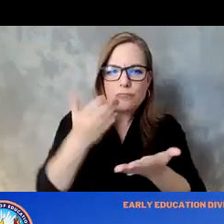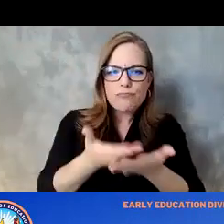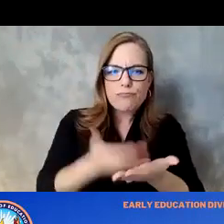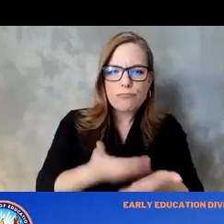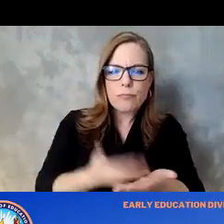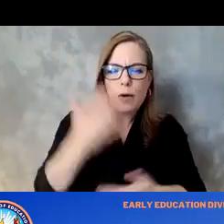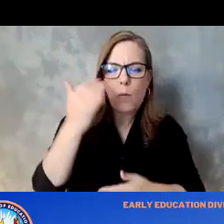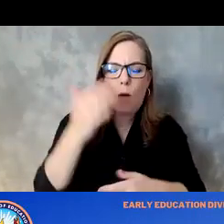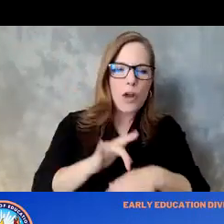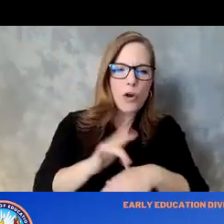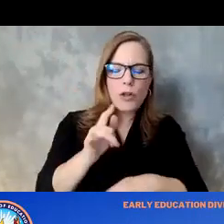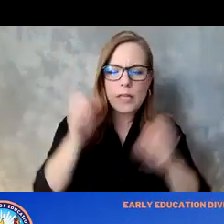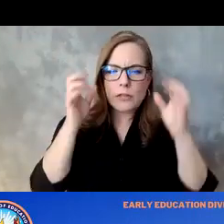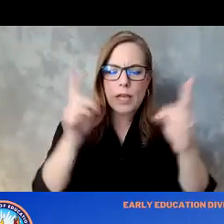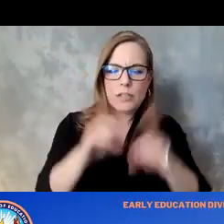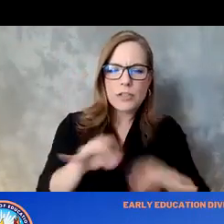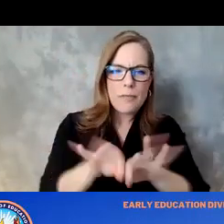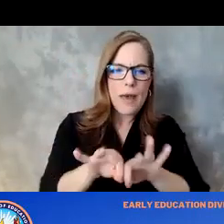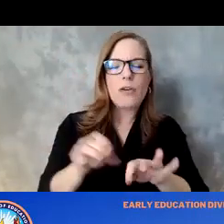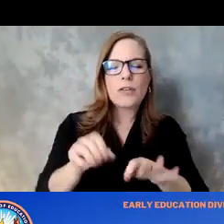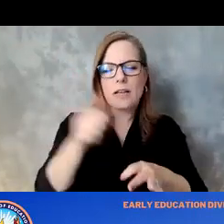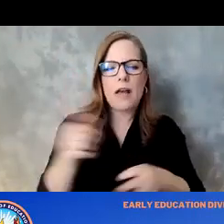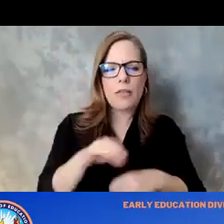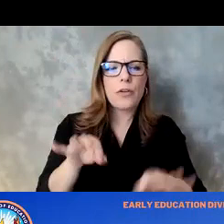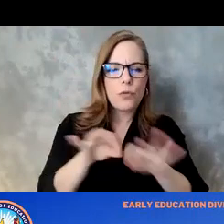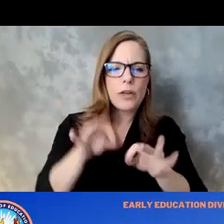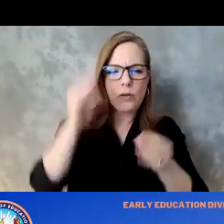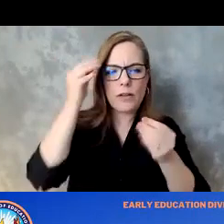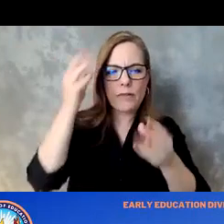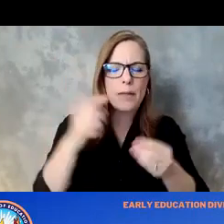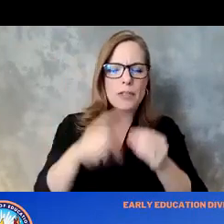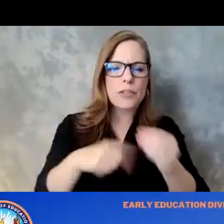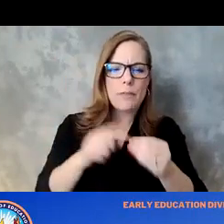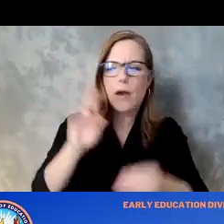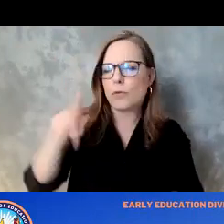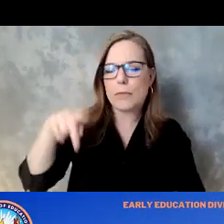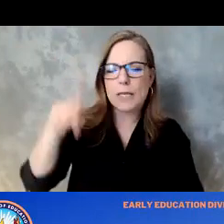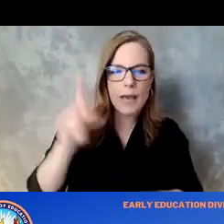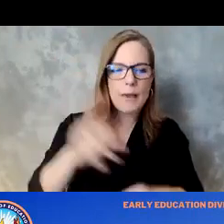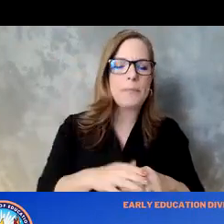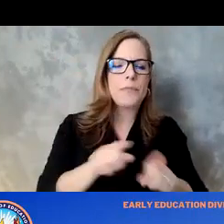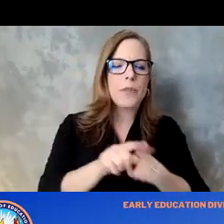information about different elements of UPK. There are pieces around projected enrollment